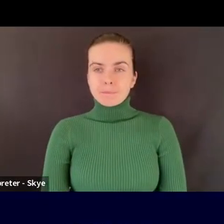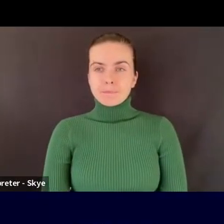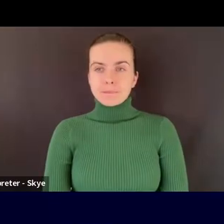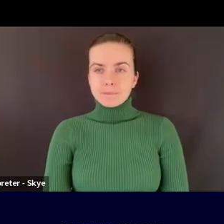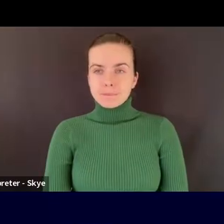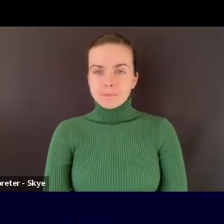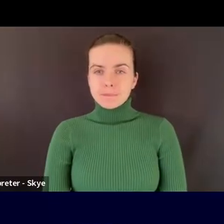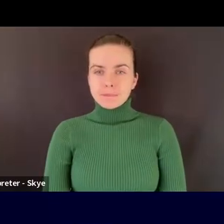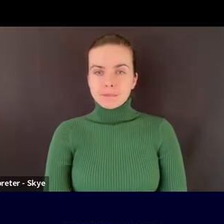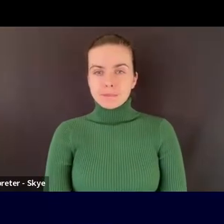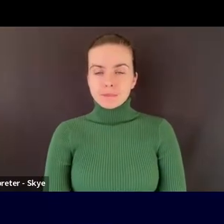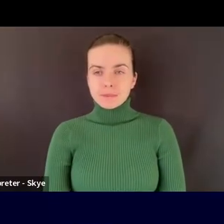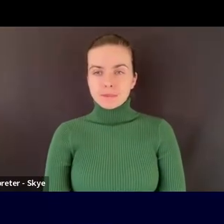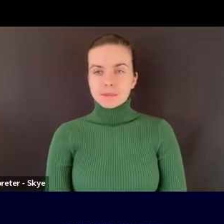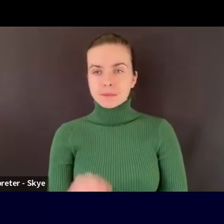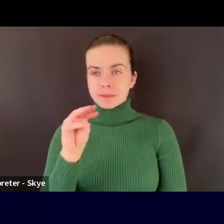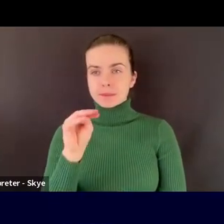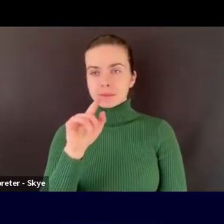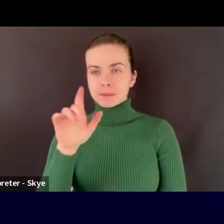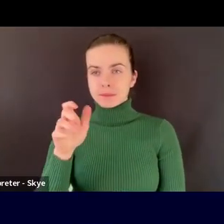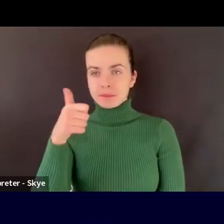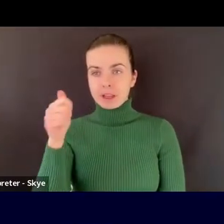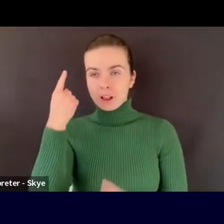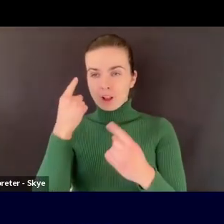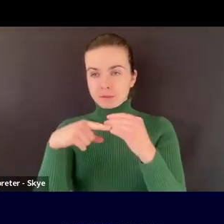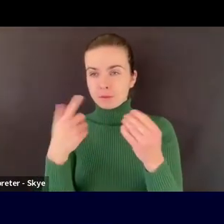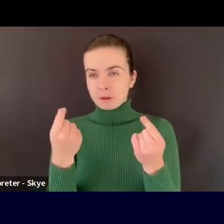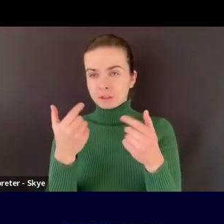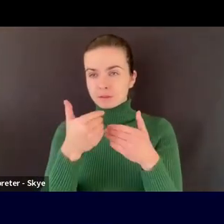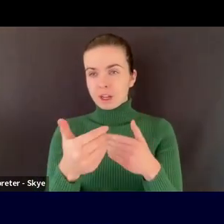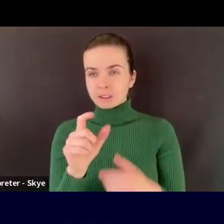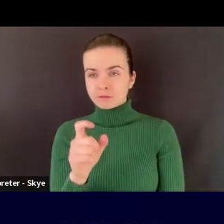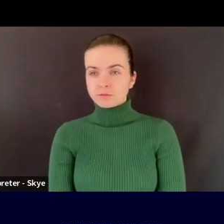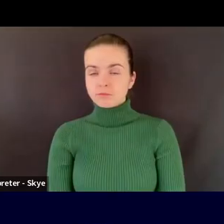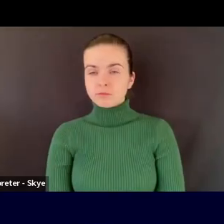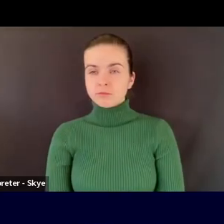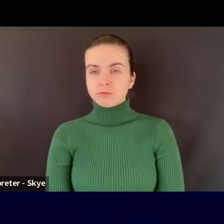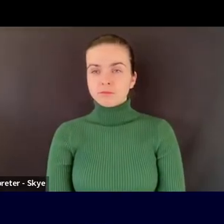Michelle, do you have any thoughts on what would be next?